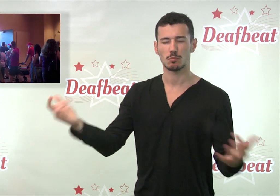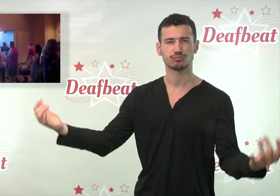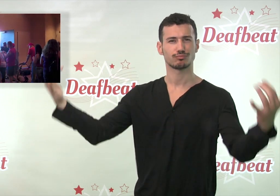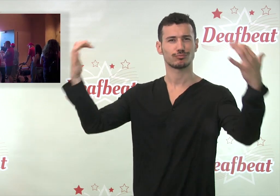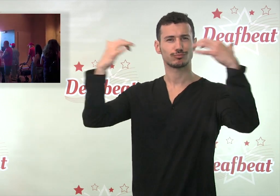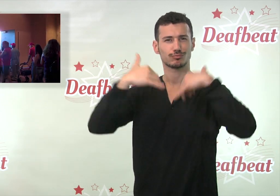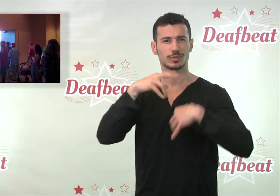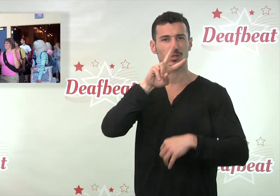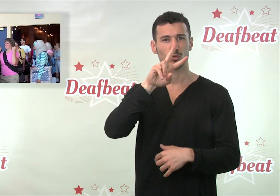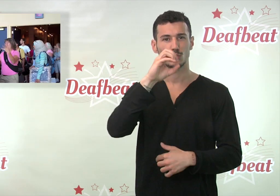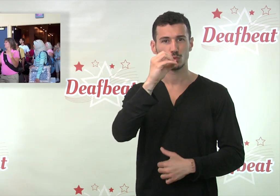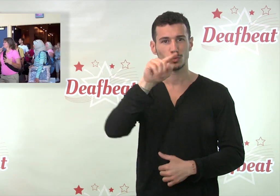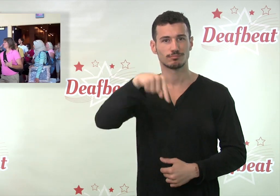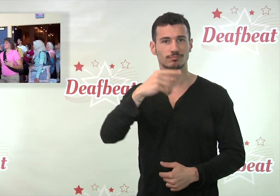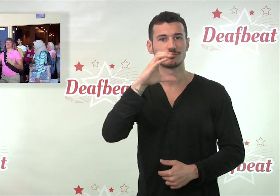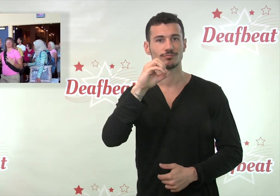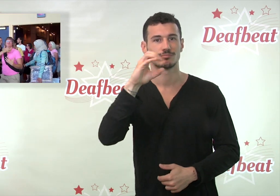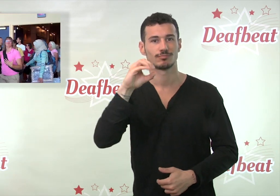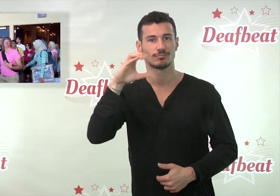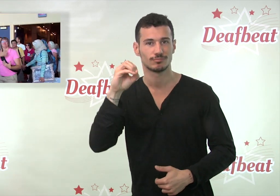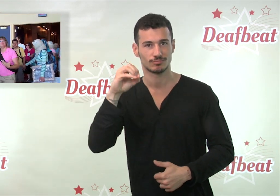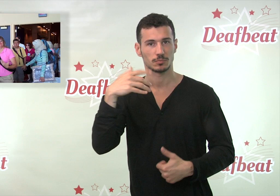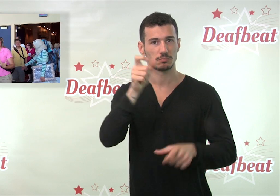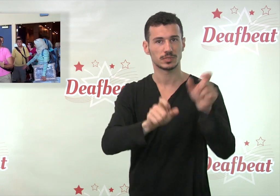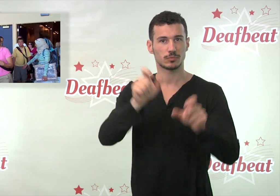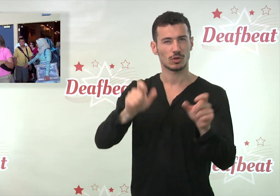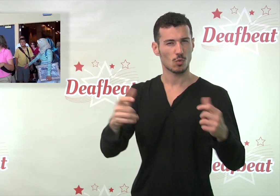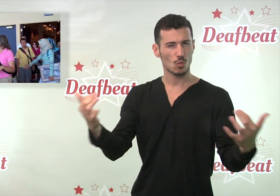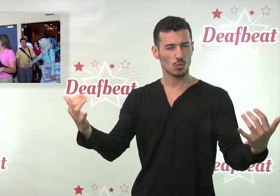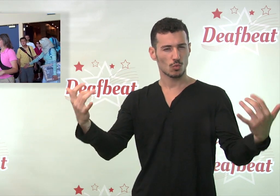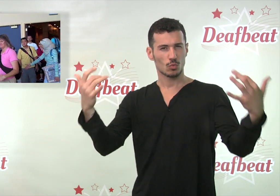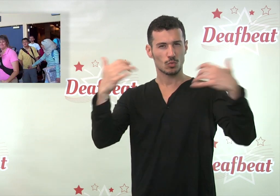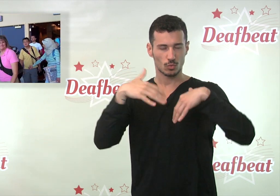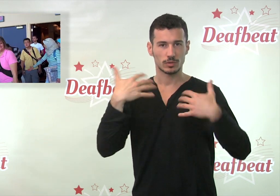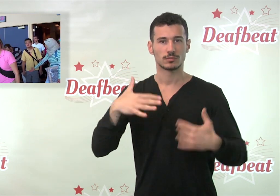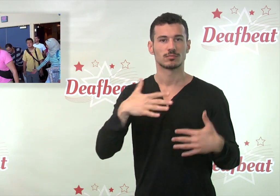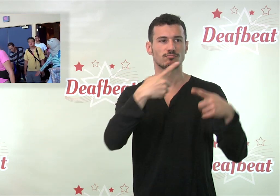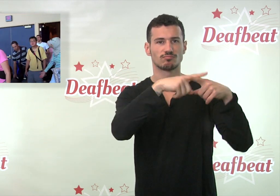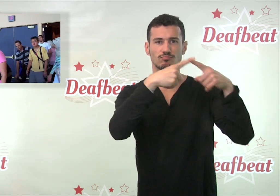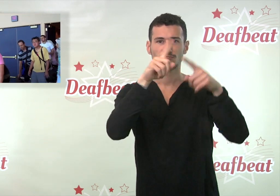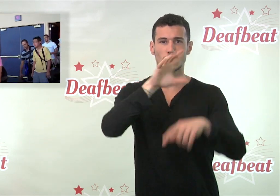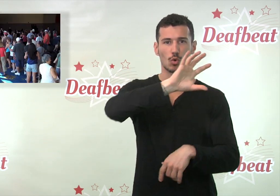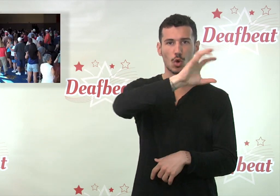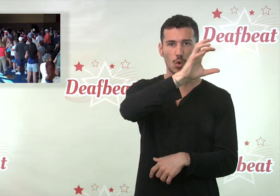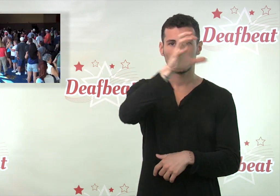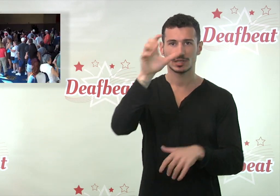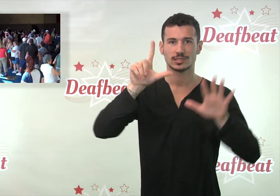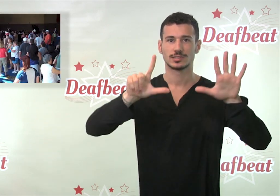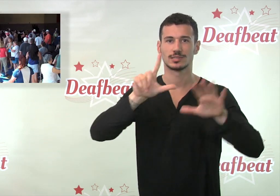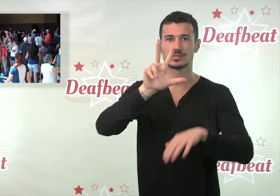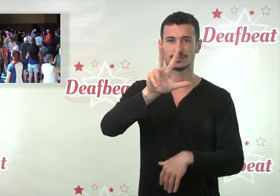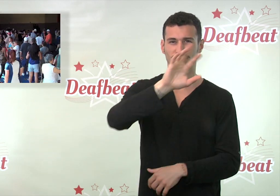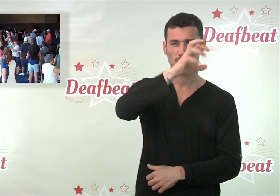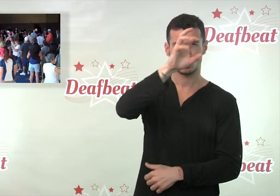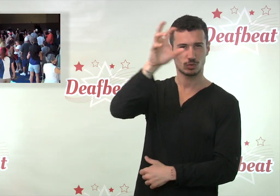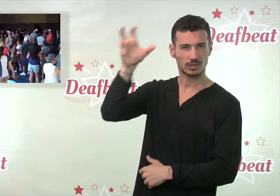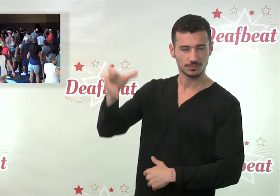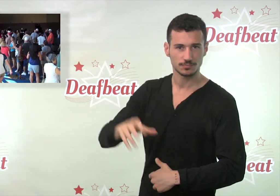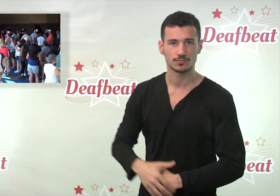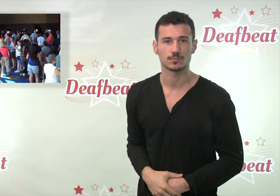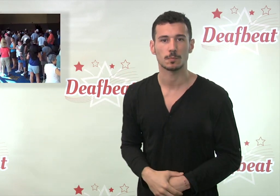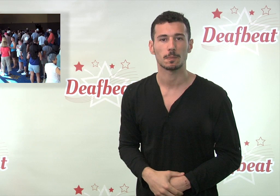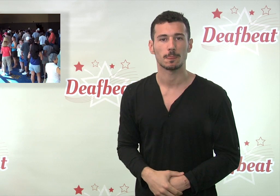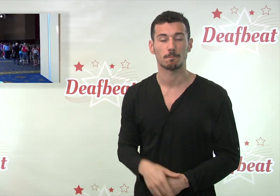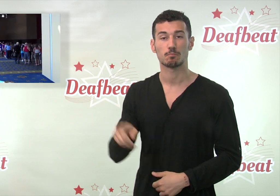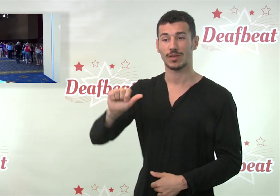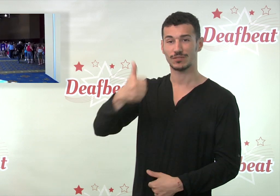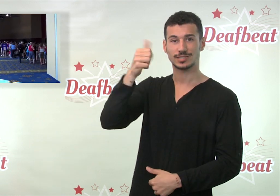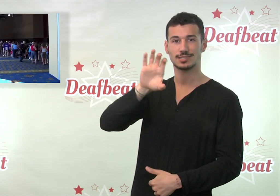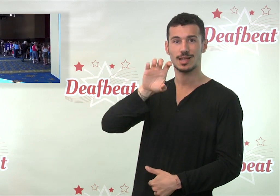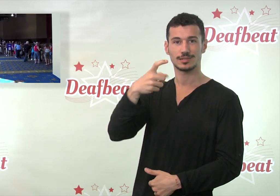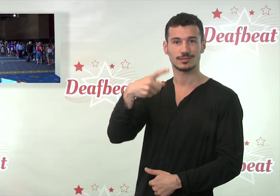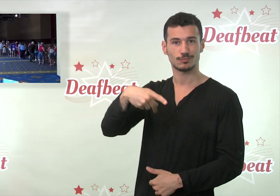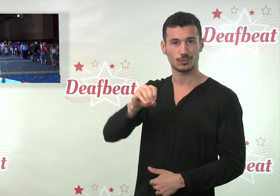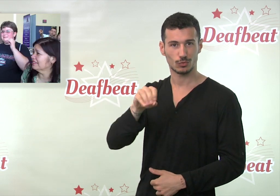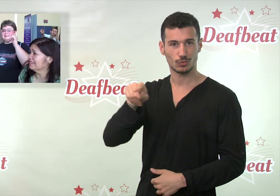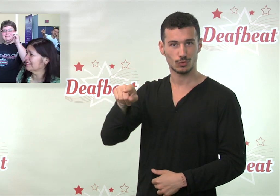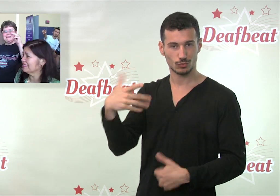when more than 20,000 people from 73 different countries attended the weeklong event!